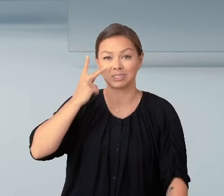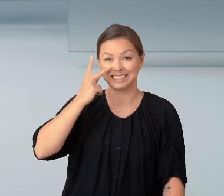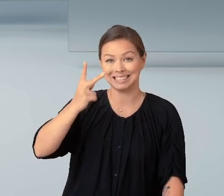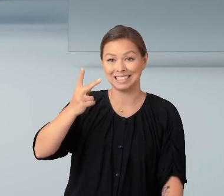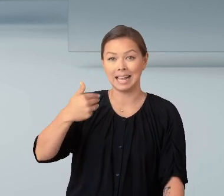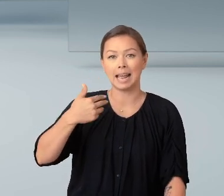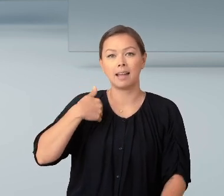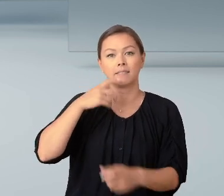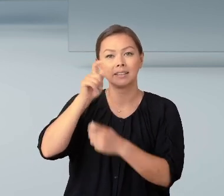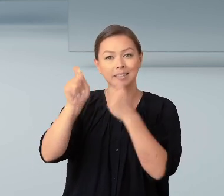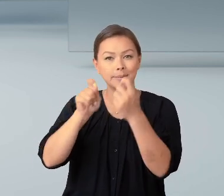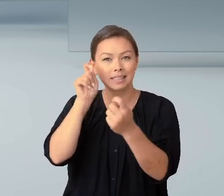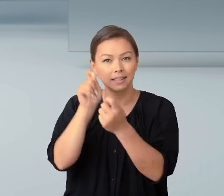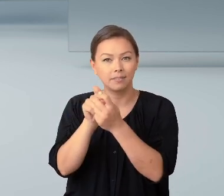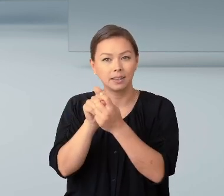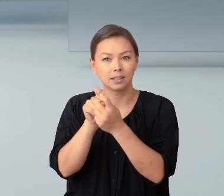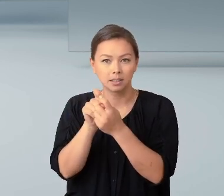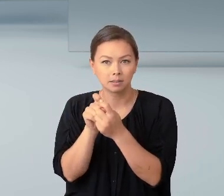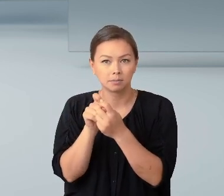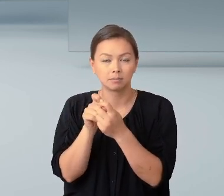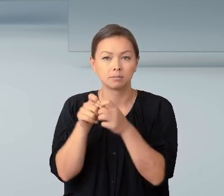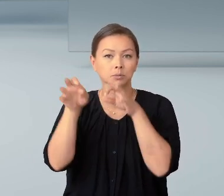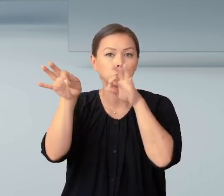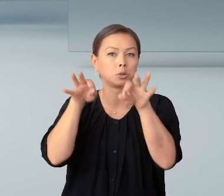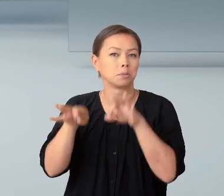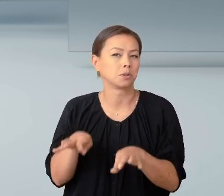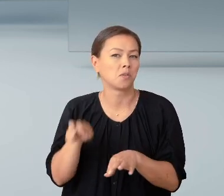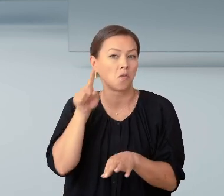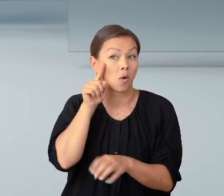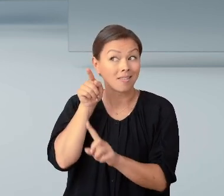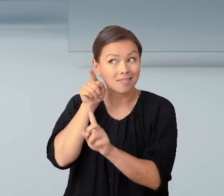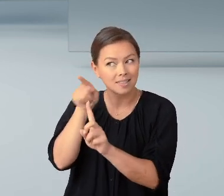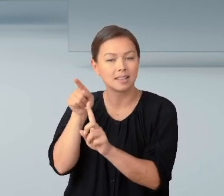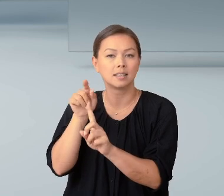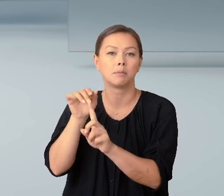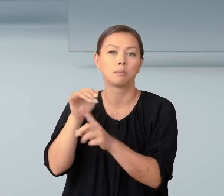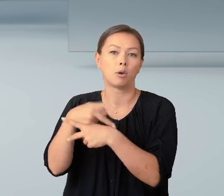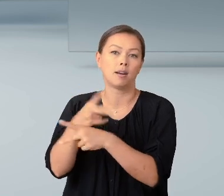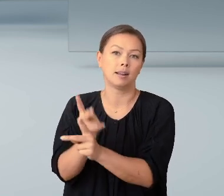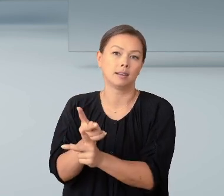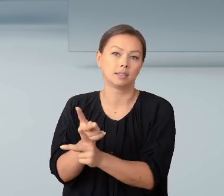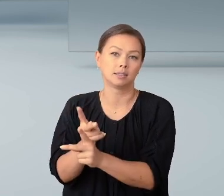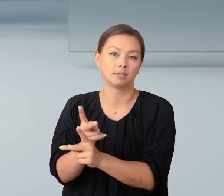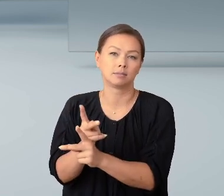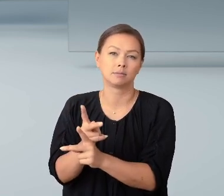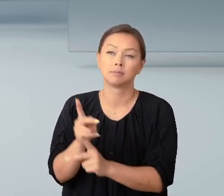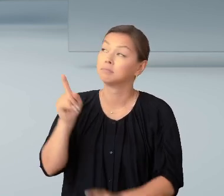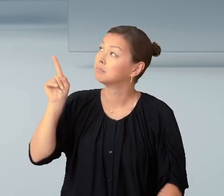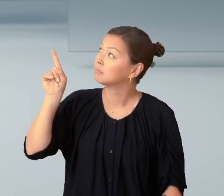there are specific item attributes against this AMSTERDAM Lamp that